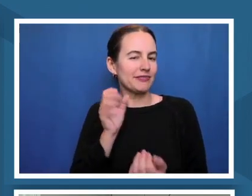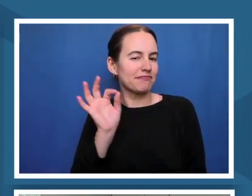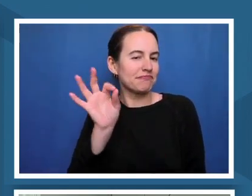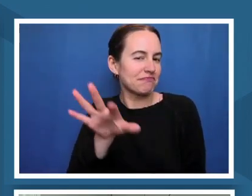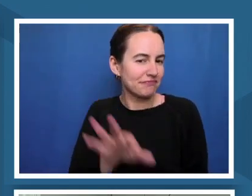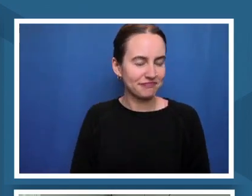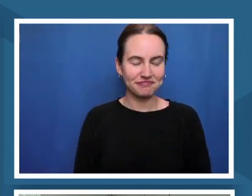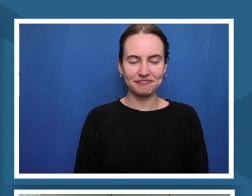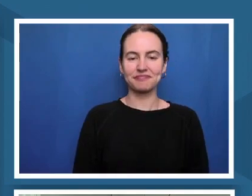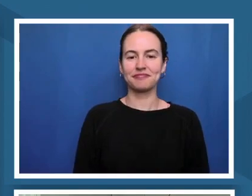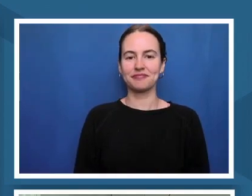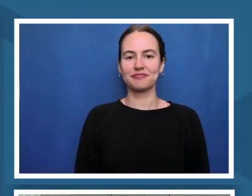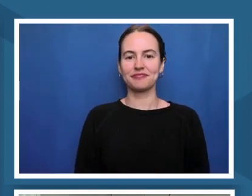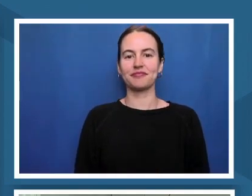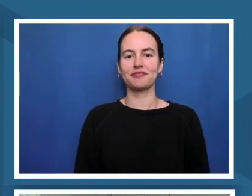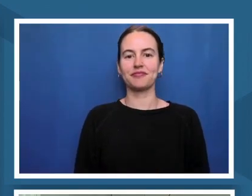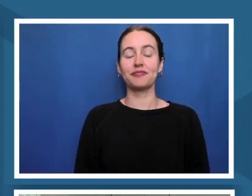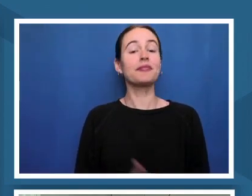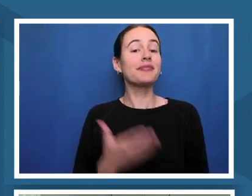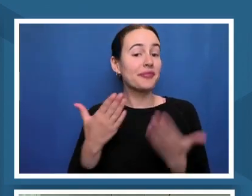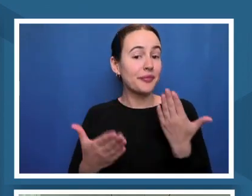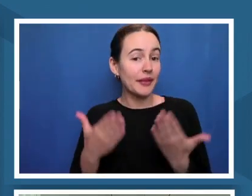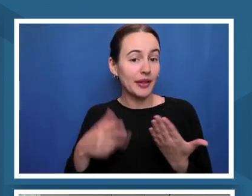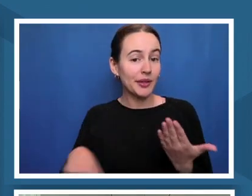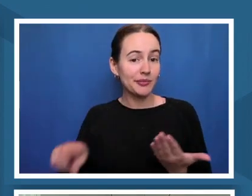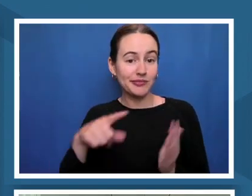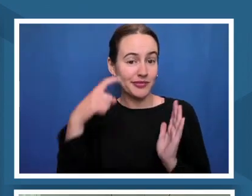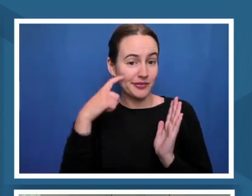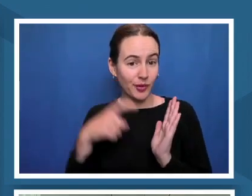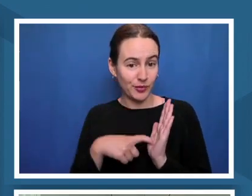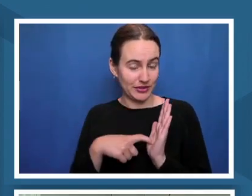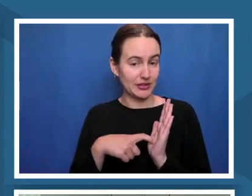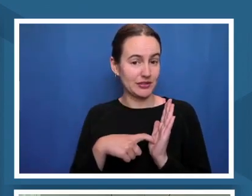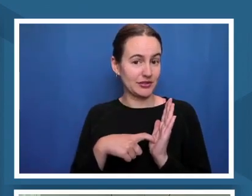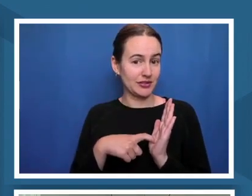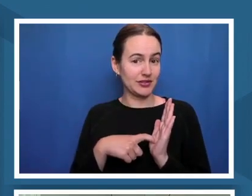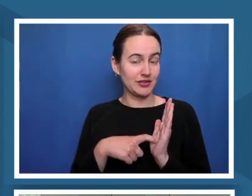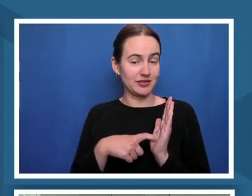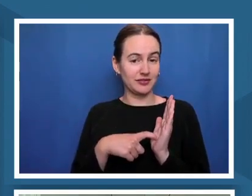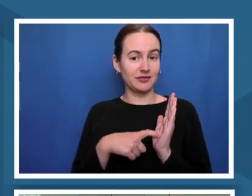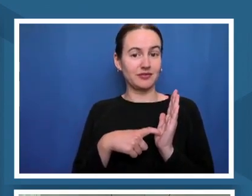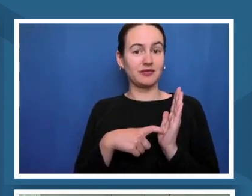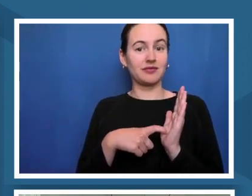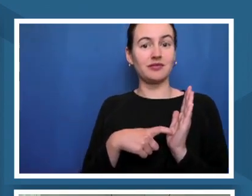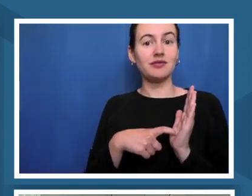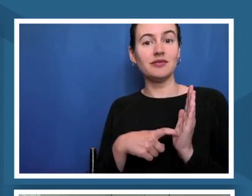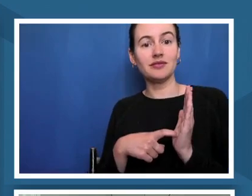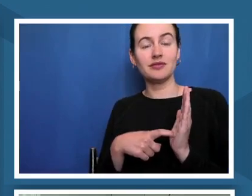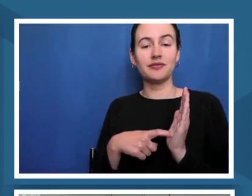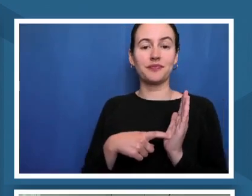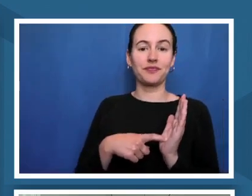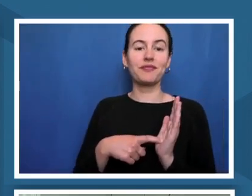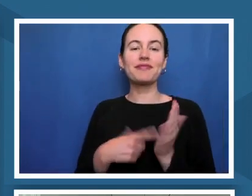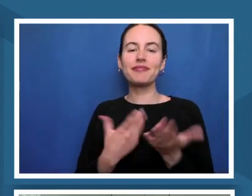and maybe you noticed because they're really comfortable